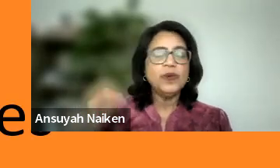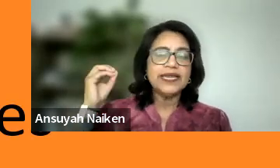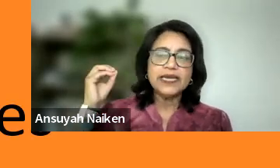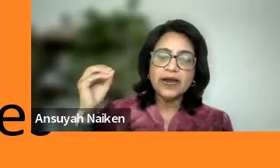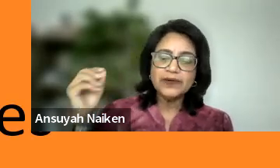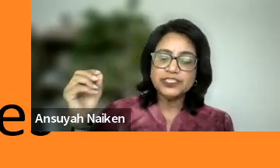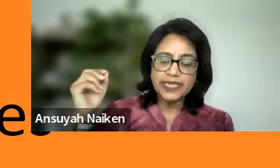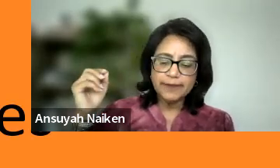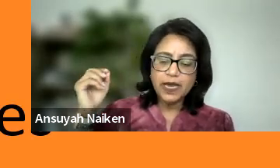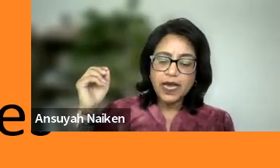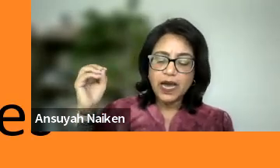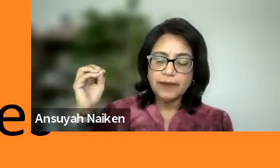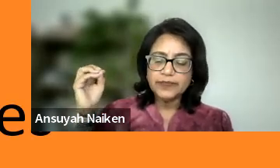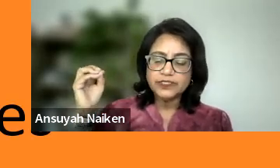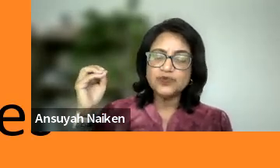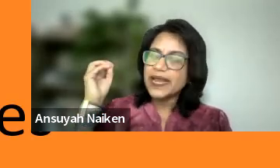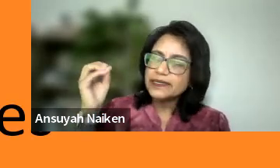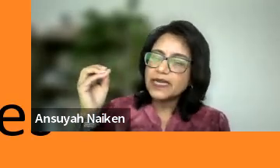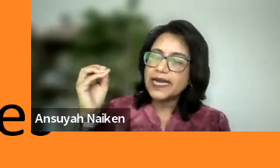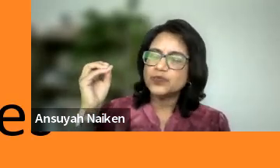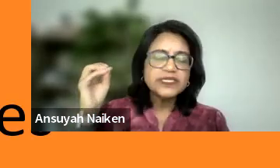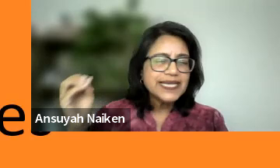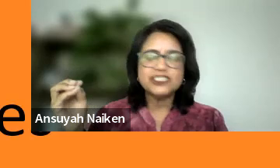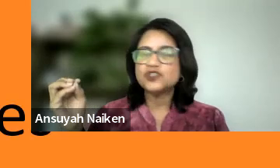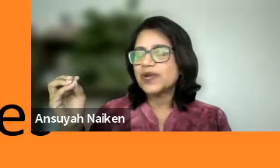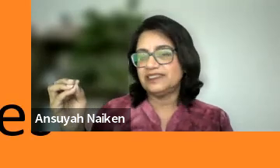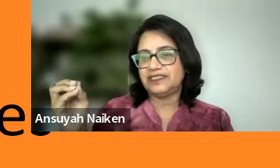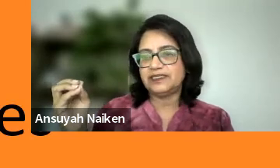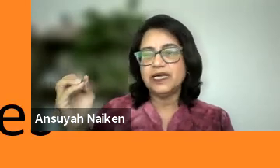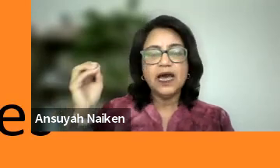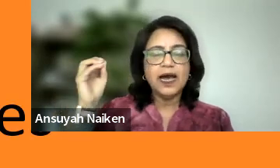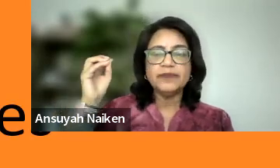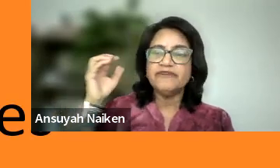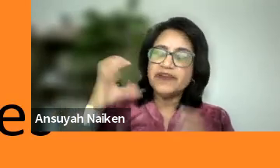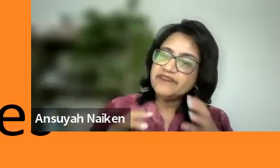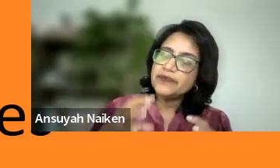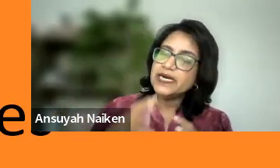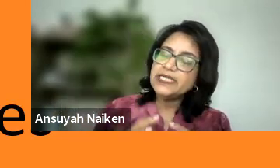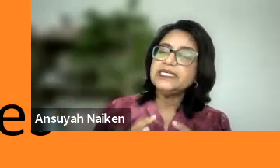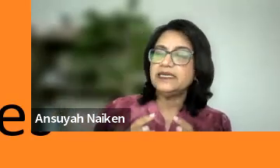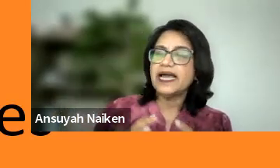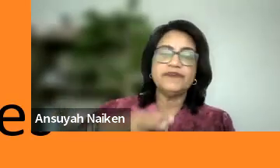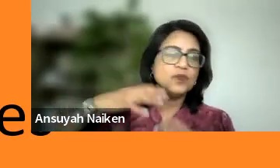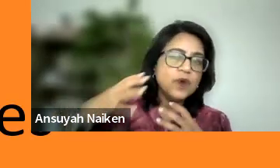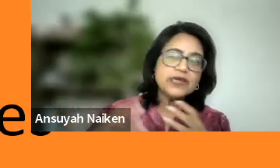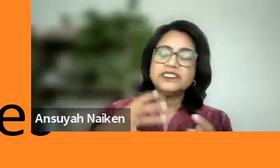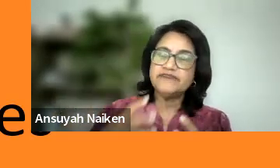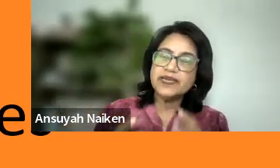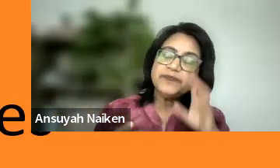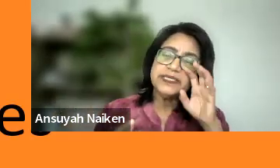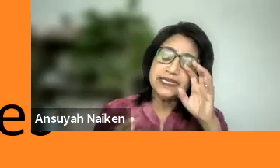And so we encourage our children to go out and be who they want to be. We encourage them to recognize what are their strengths?